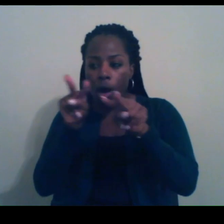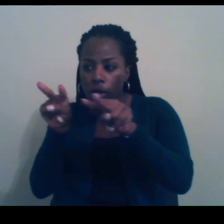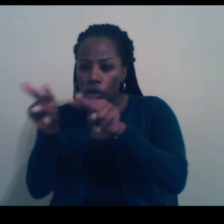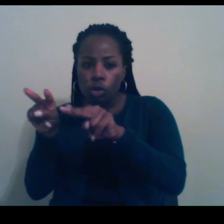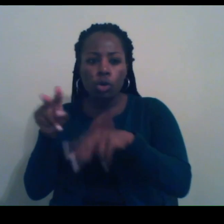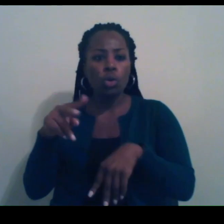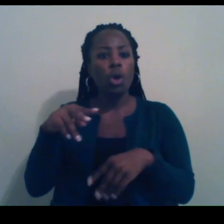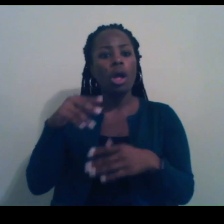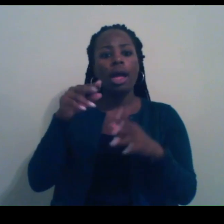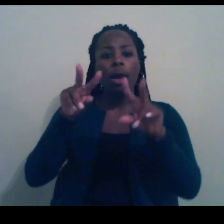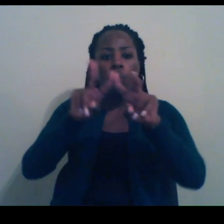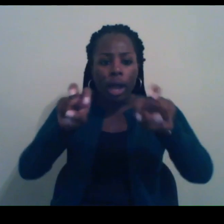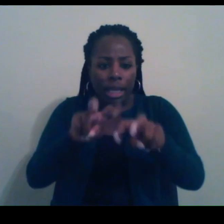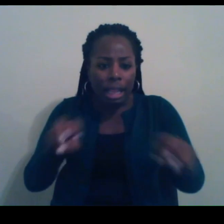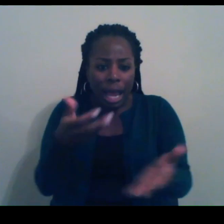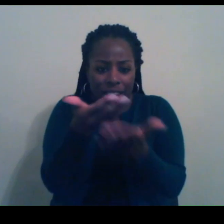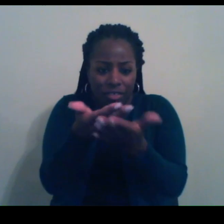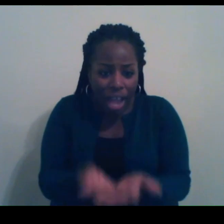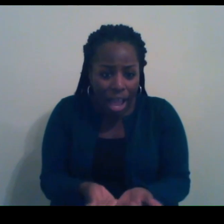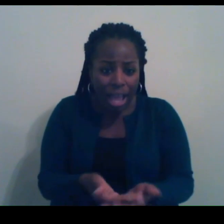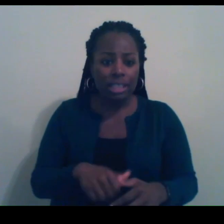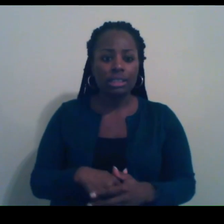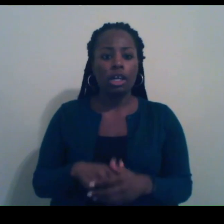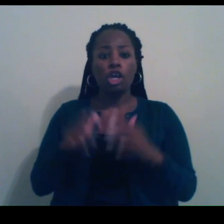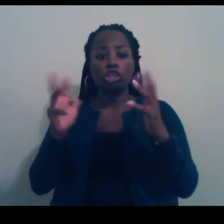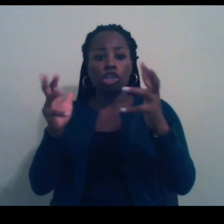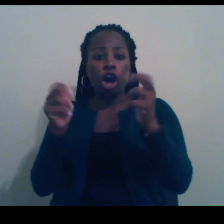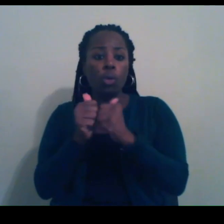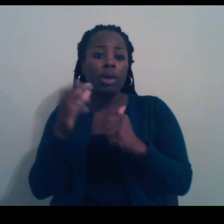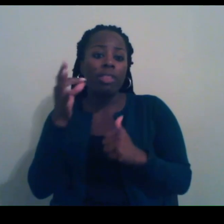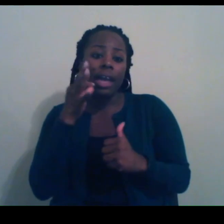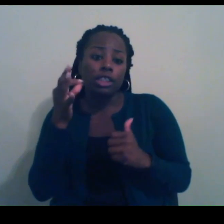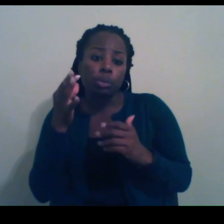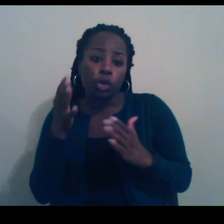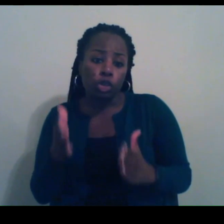and the science and determine whether additional travel advisories or